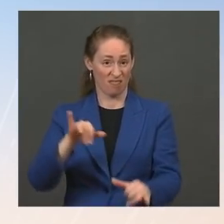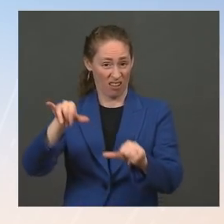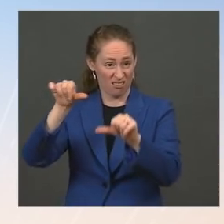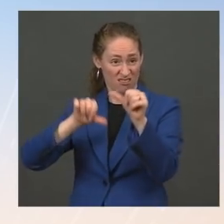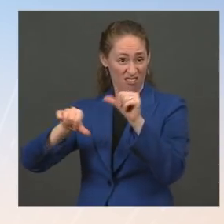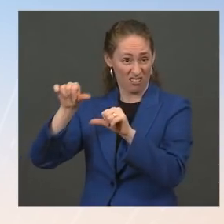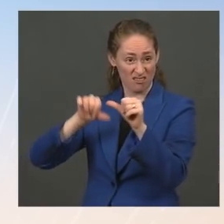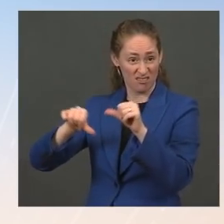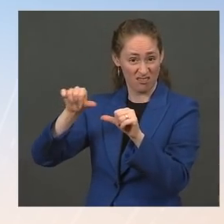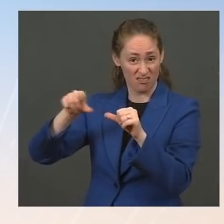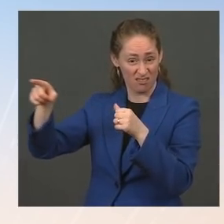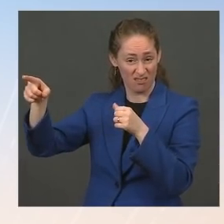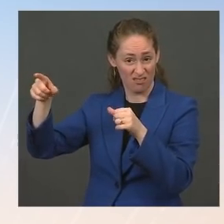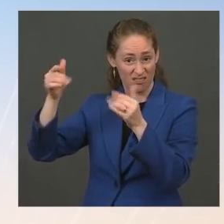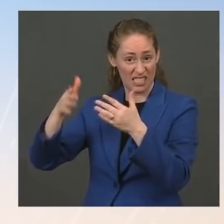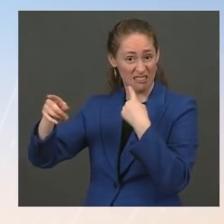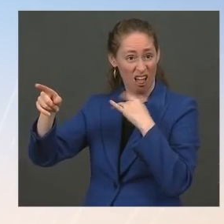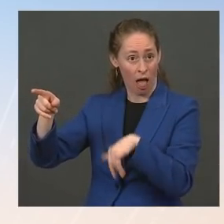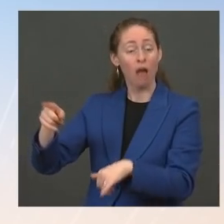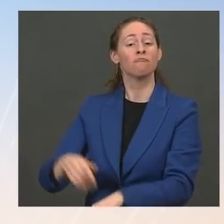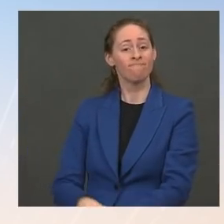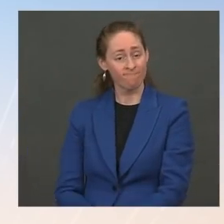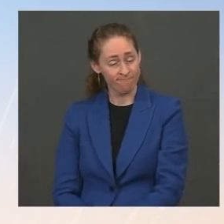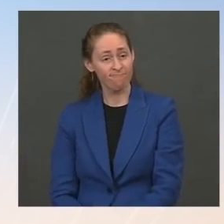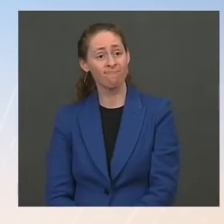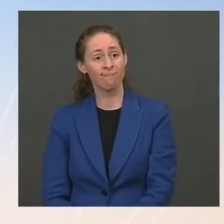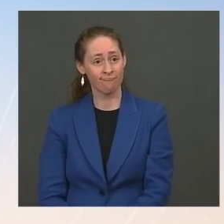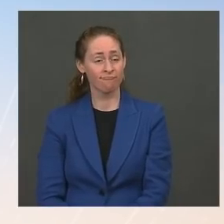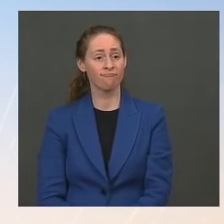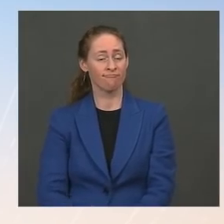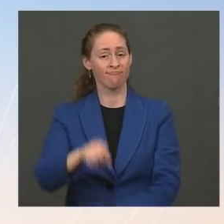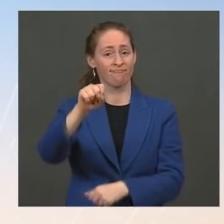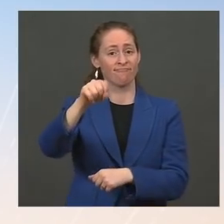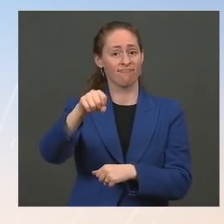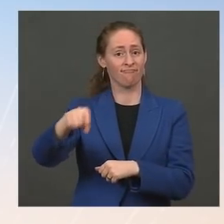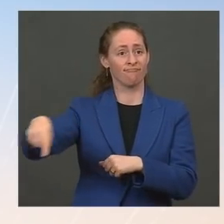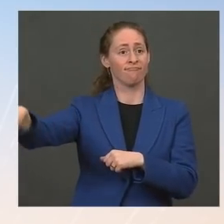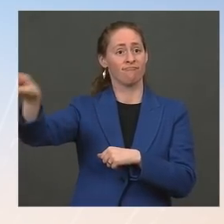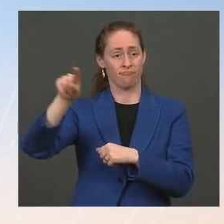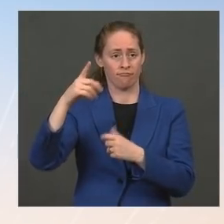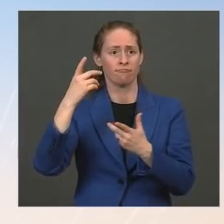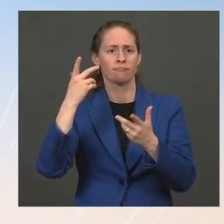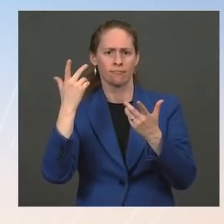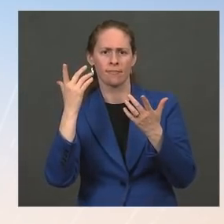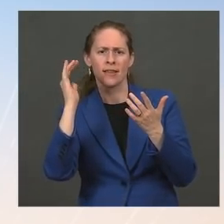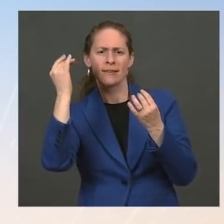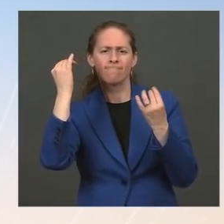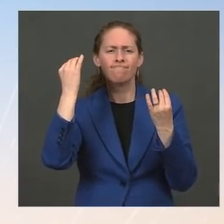restrictions in place on the pure basis of the recommendation of his health and medical advisors. The Press: And then one last question: